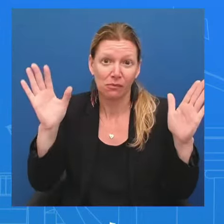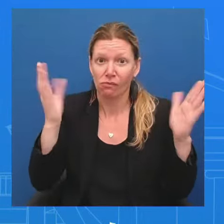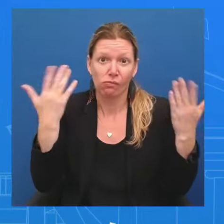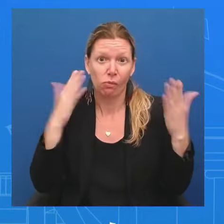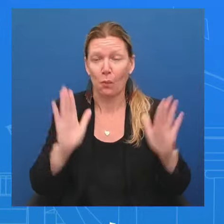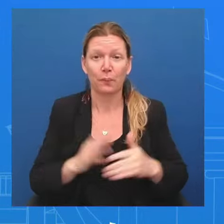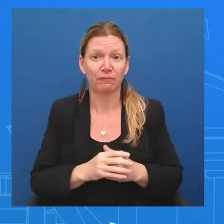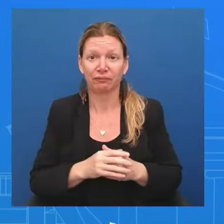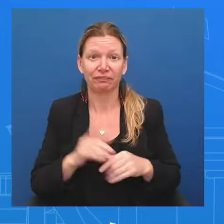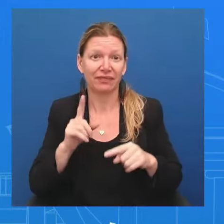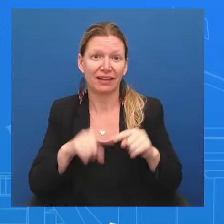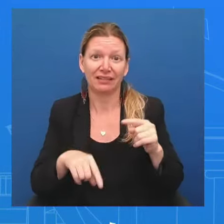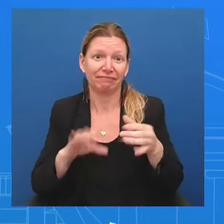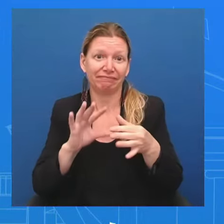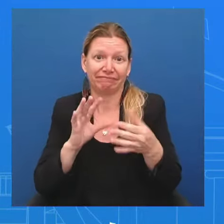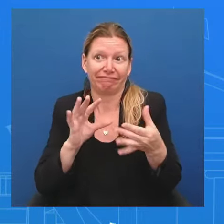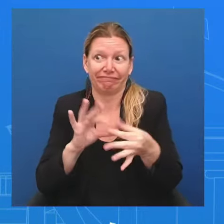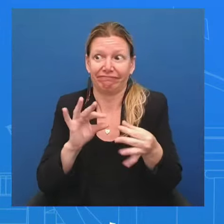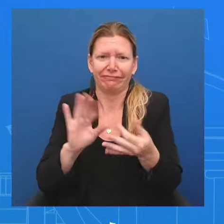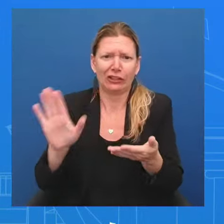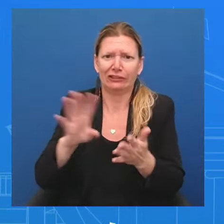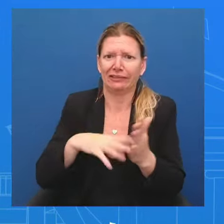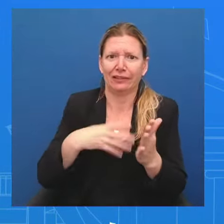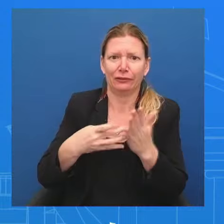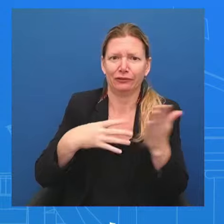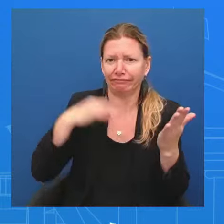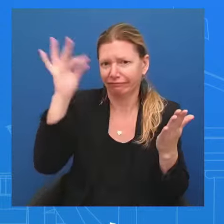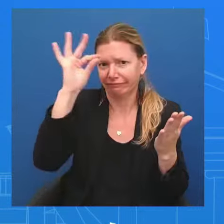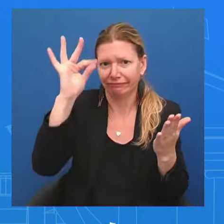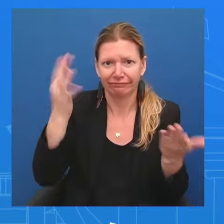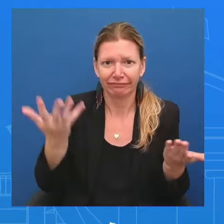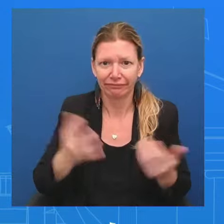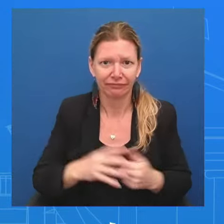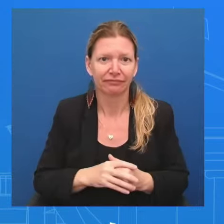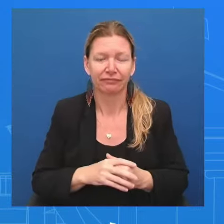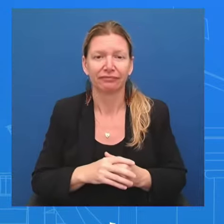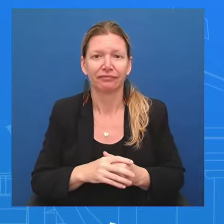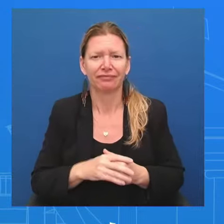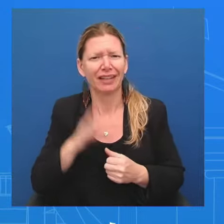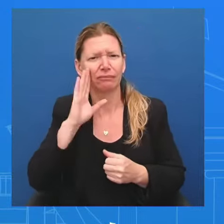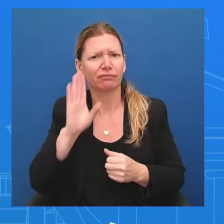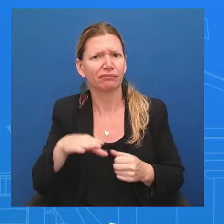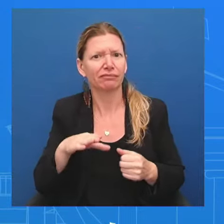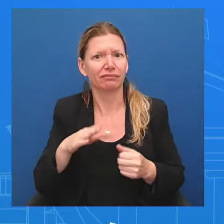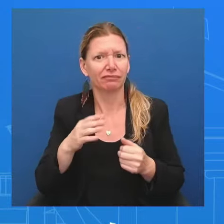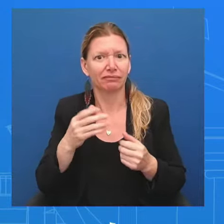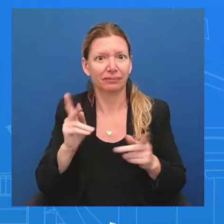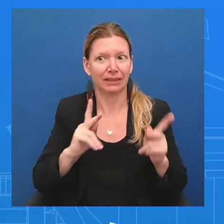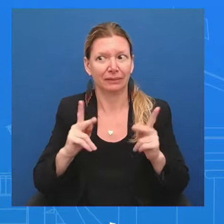but I know there's a lot of interest in this building on this campus. Go ahead, Josh. The Press: Give us the president plate,